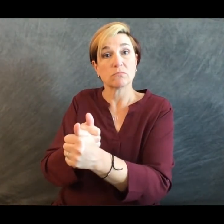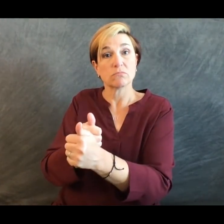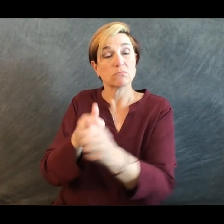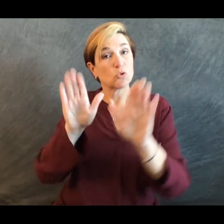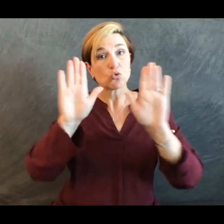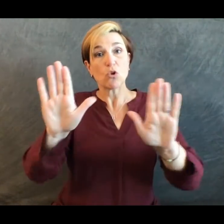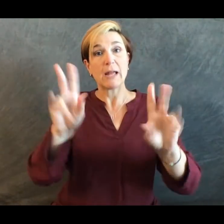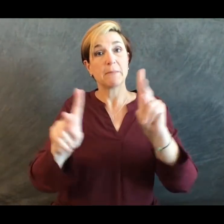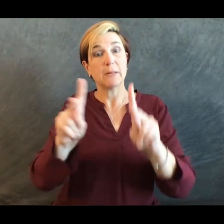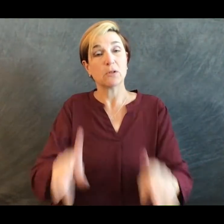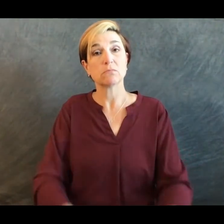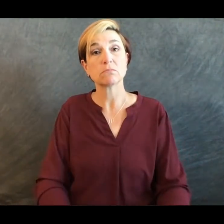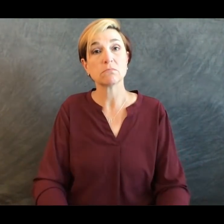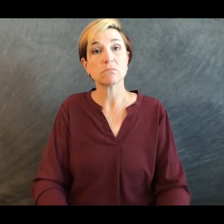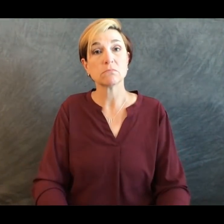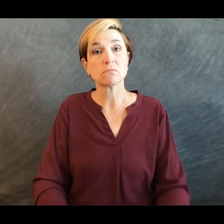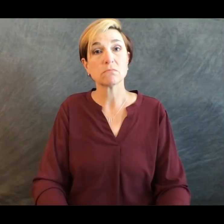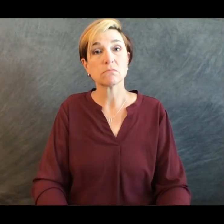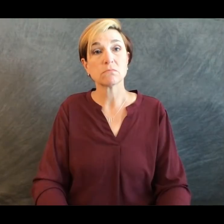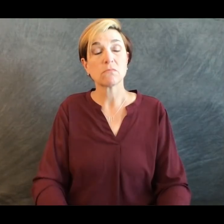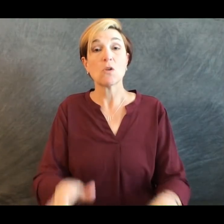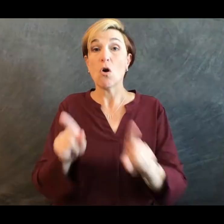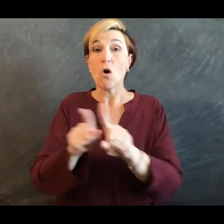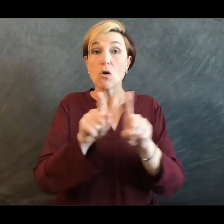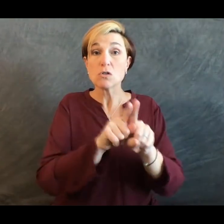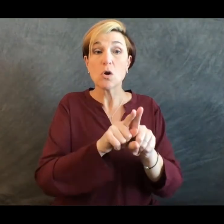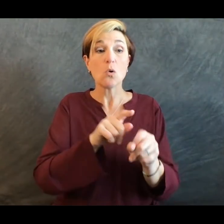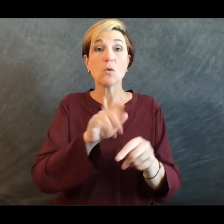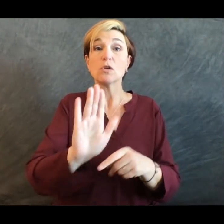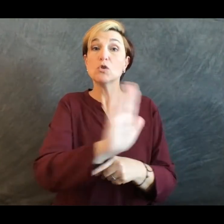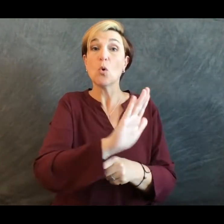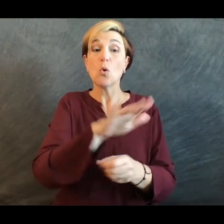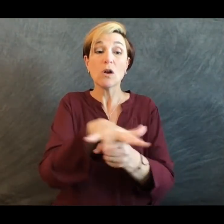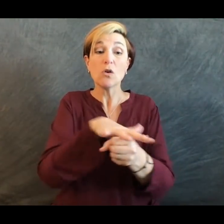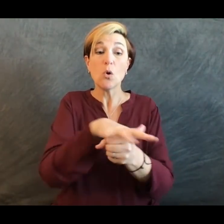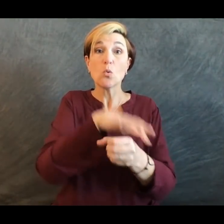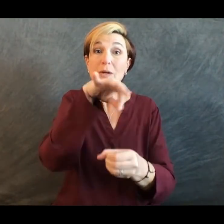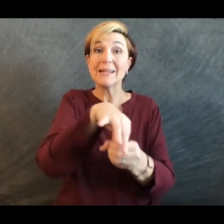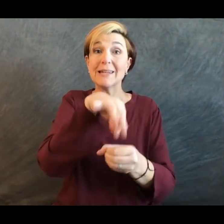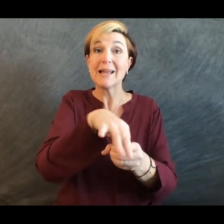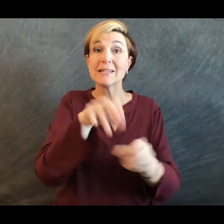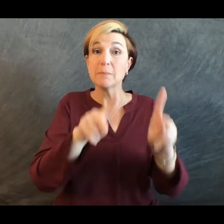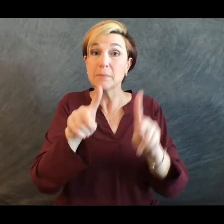elected representatives and and the doctors the nurses and everybody I mean